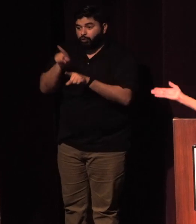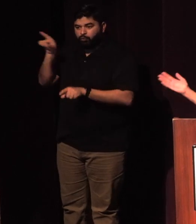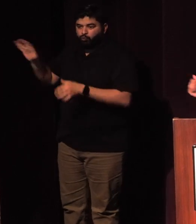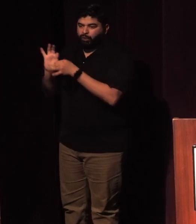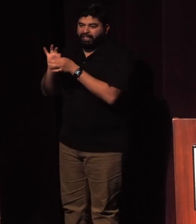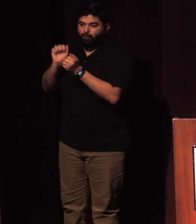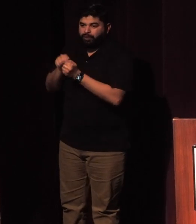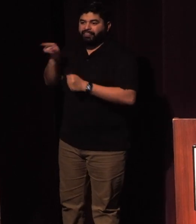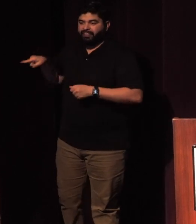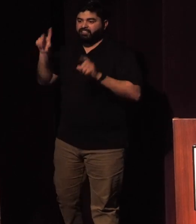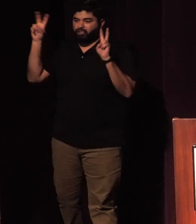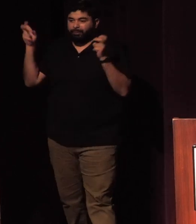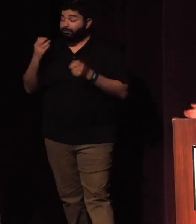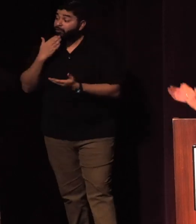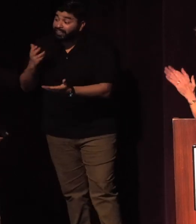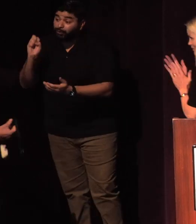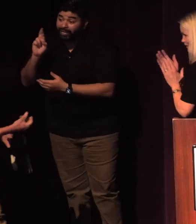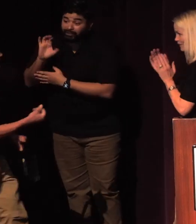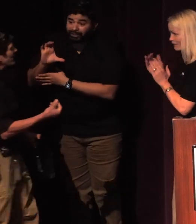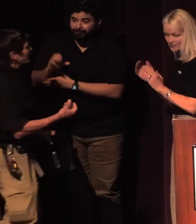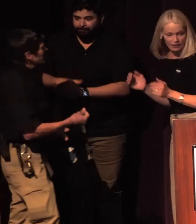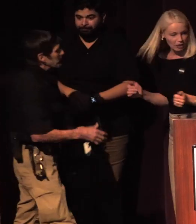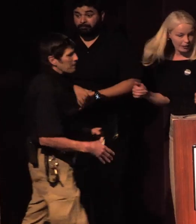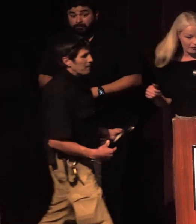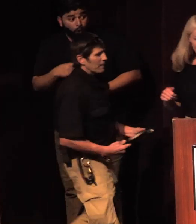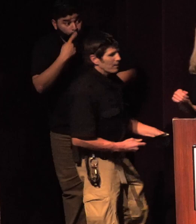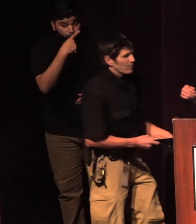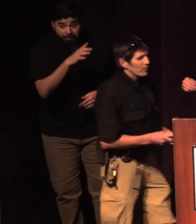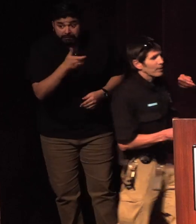or more in-depth presentation, we also have an afternoon workshop on that topic. So Erik, thank you so much.